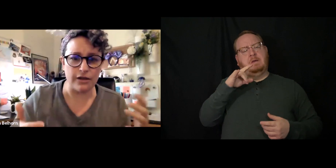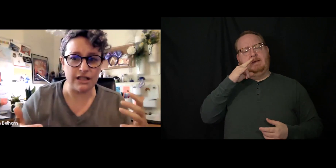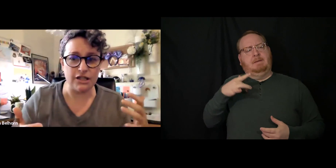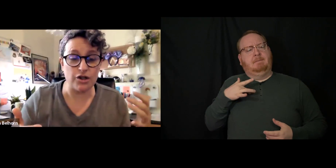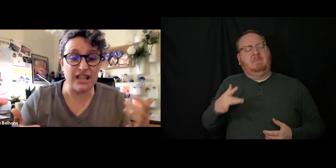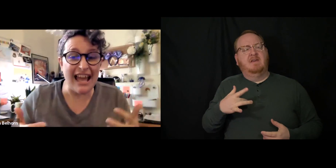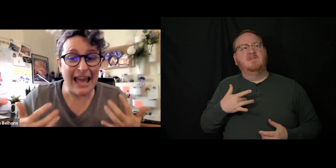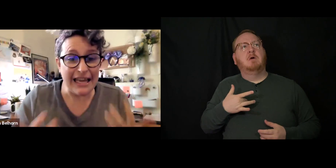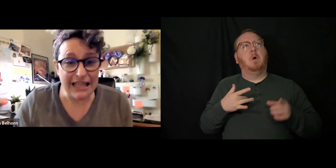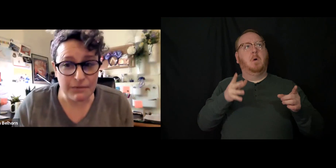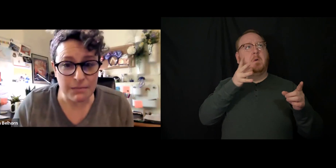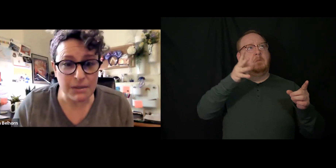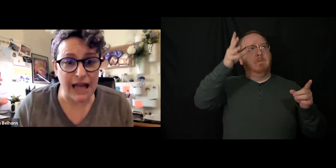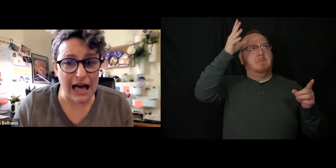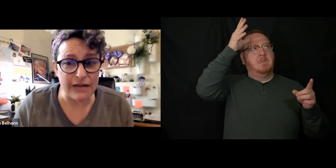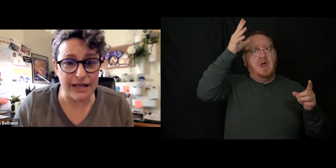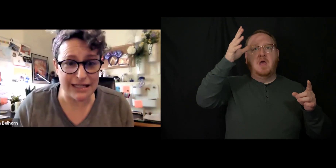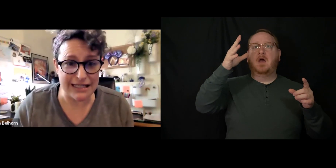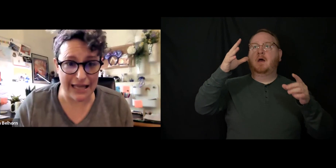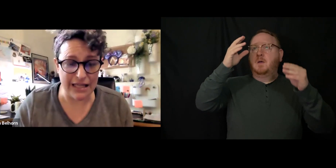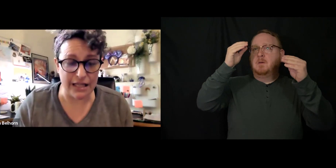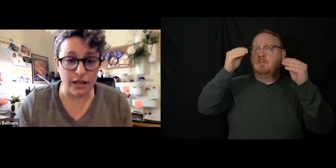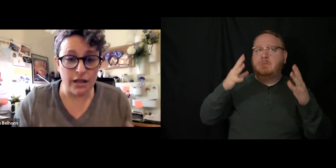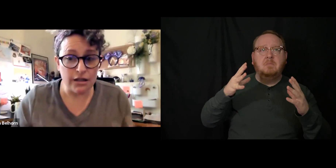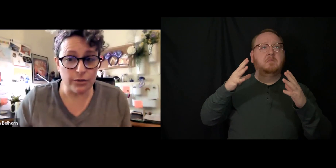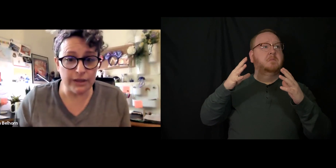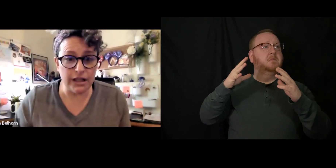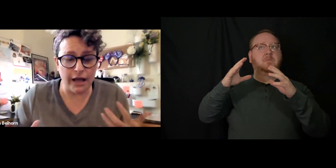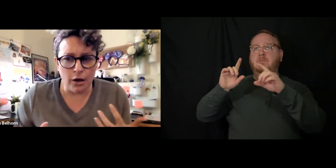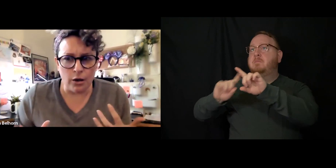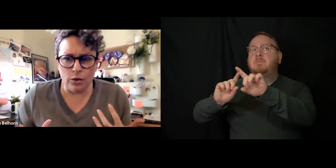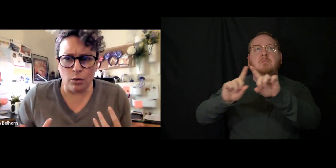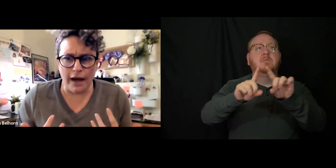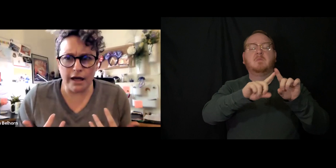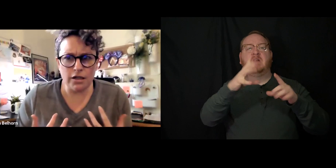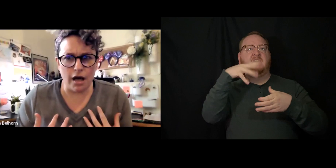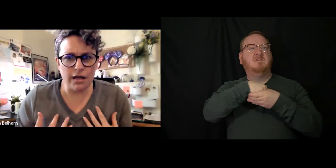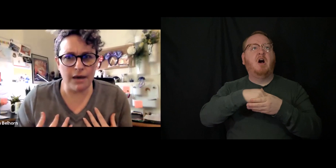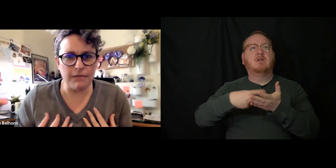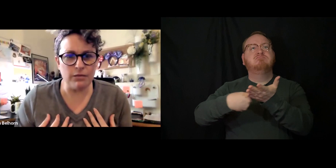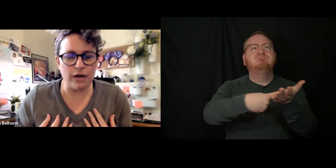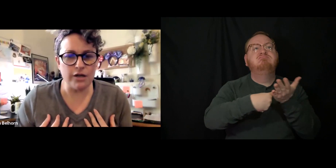all the teachers and it gives them a lot of anxiety. They're really like "oh, why are you talking about me what are you